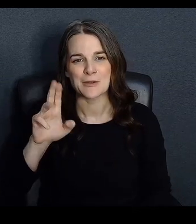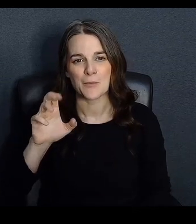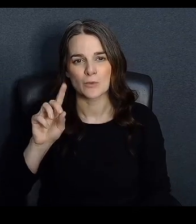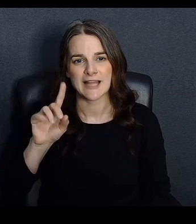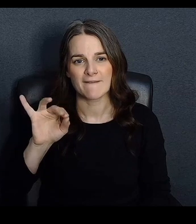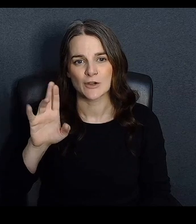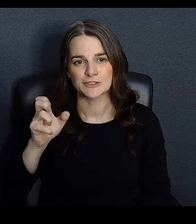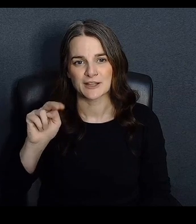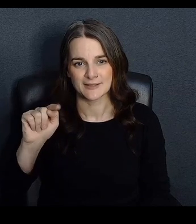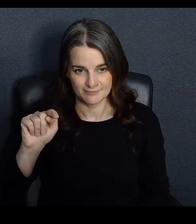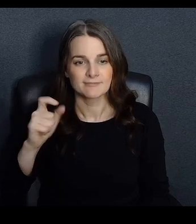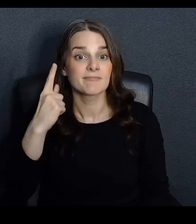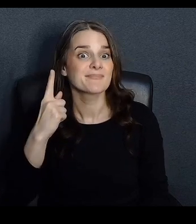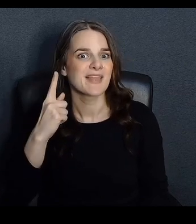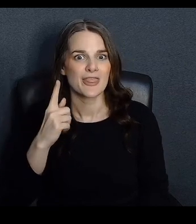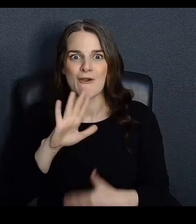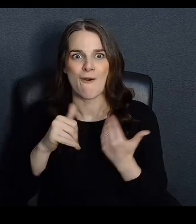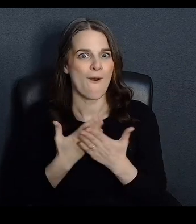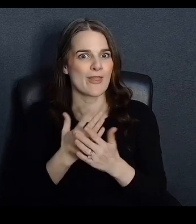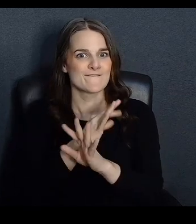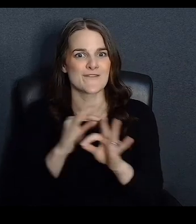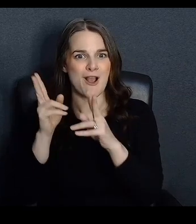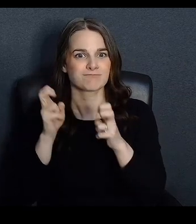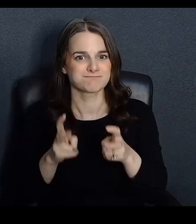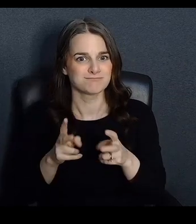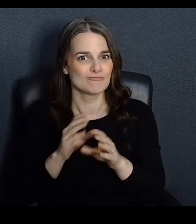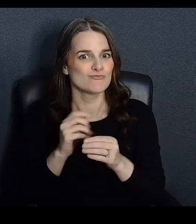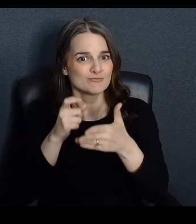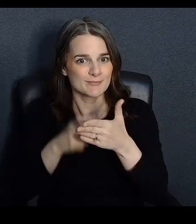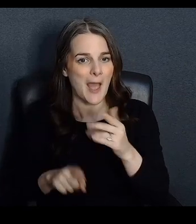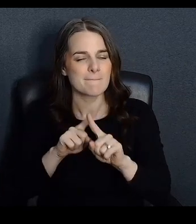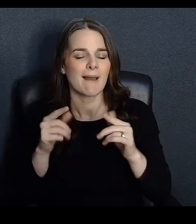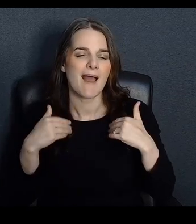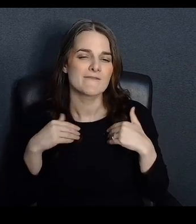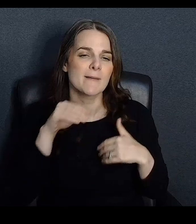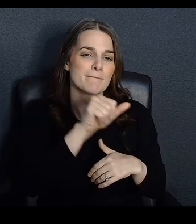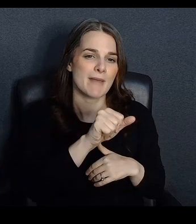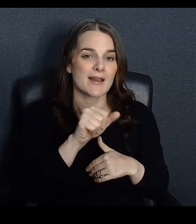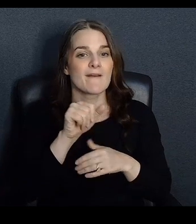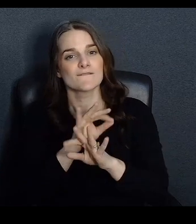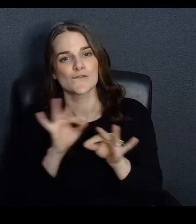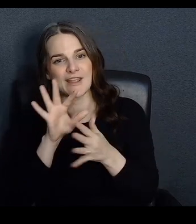have some free features and some paid features. The artificial intelligence feature